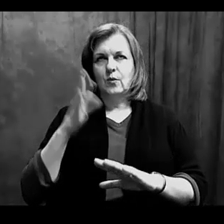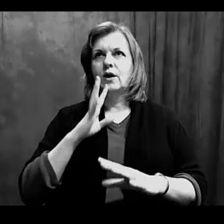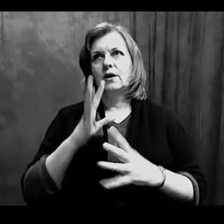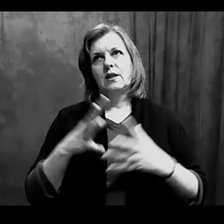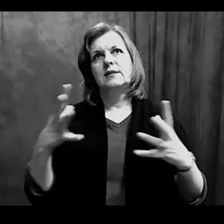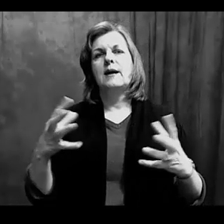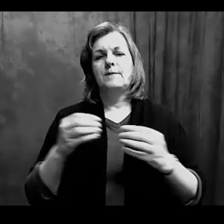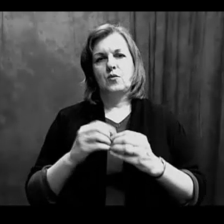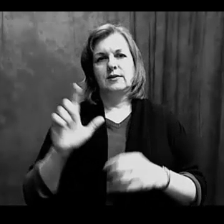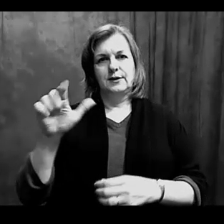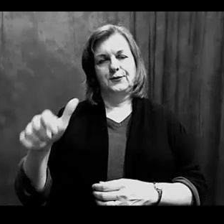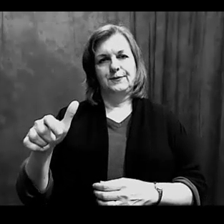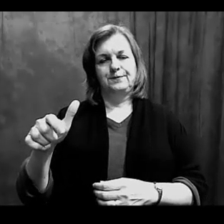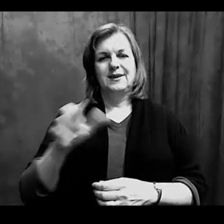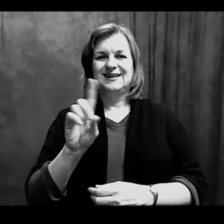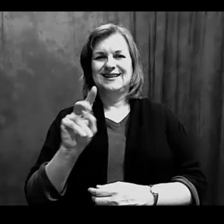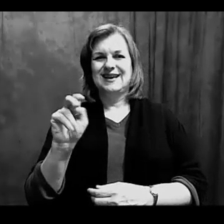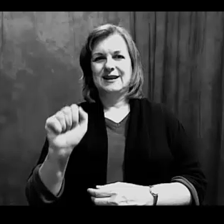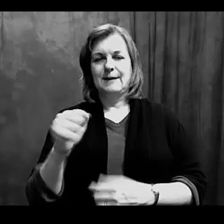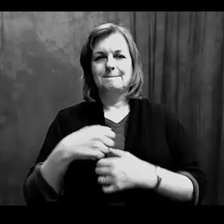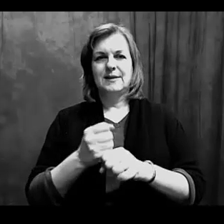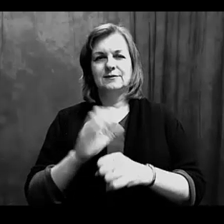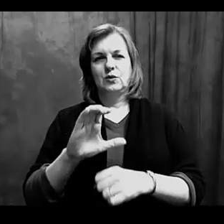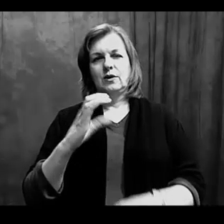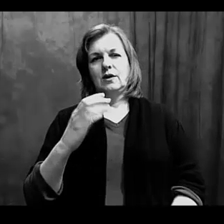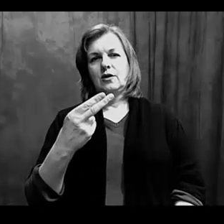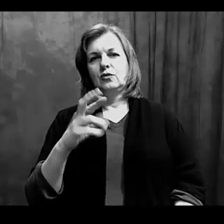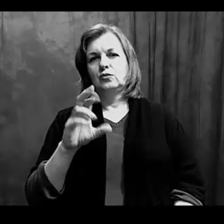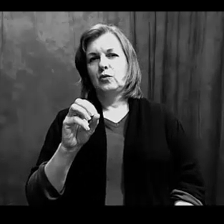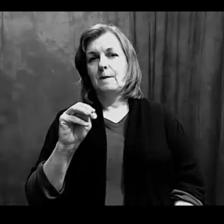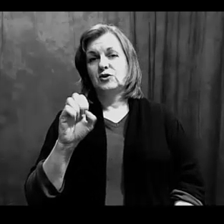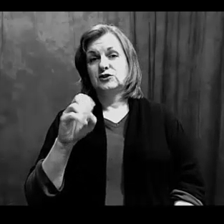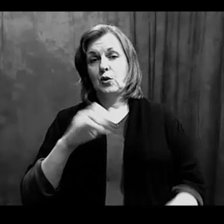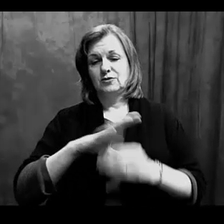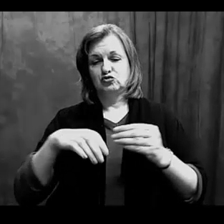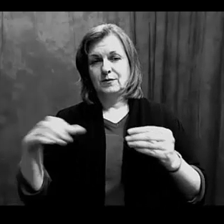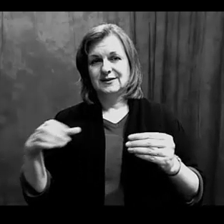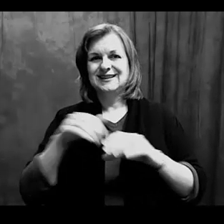DNA we build them into RNA and we build them into that ATP all of these are